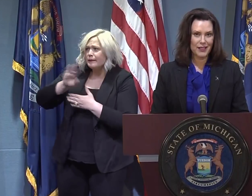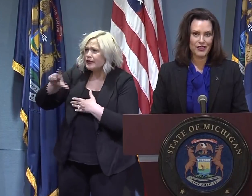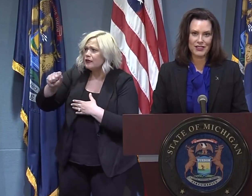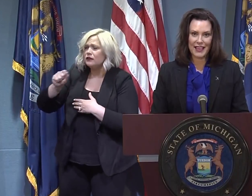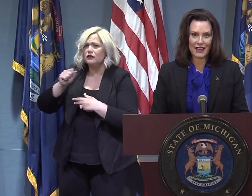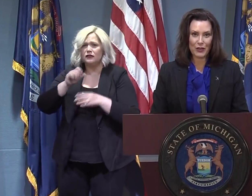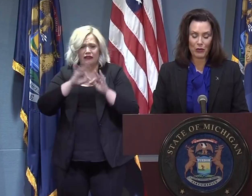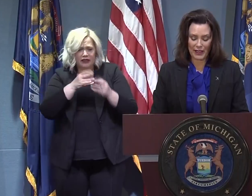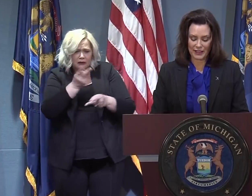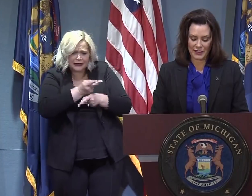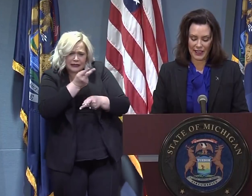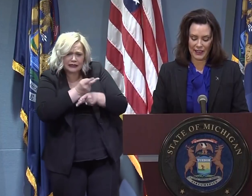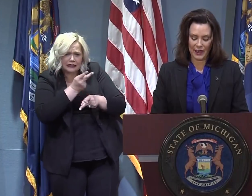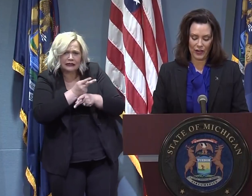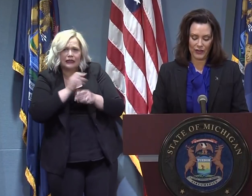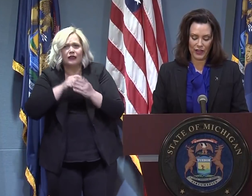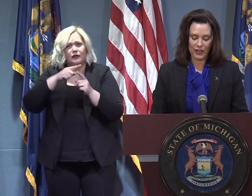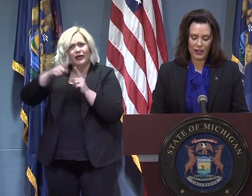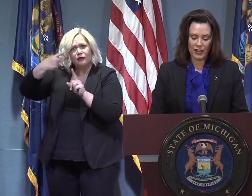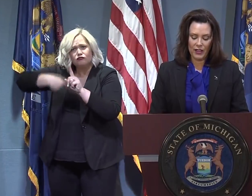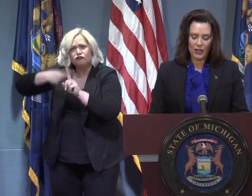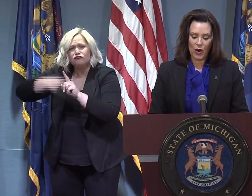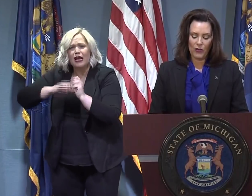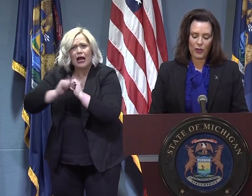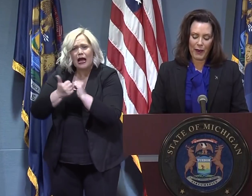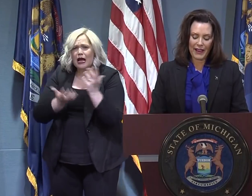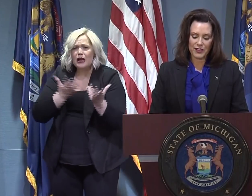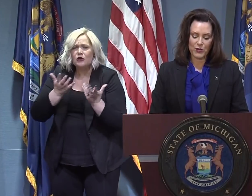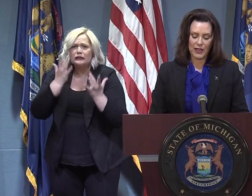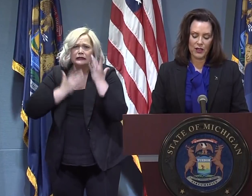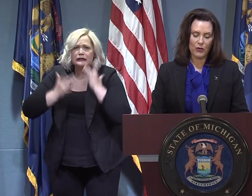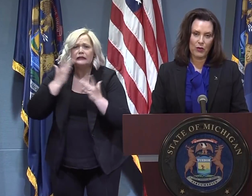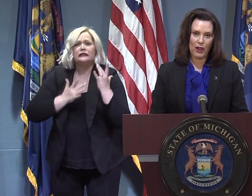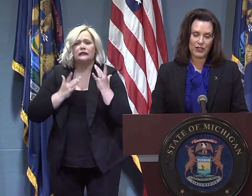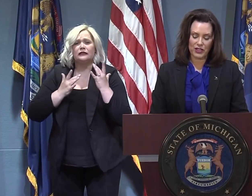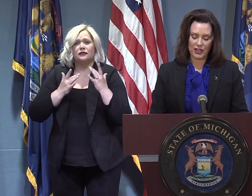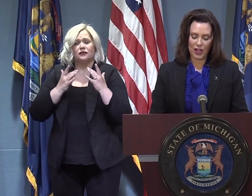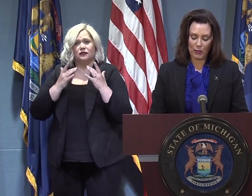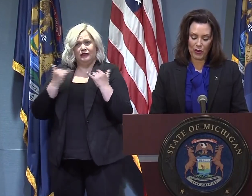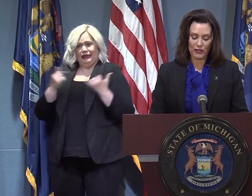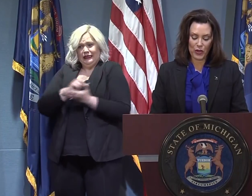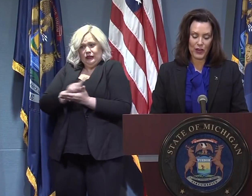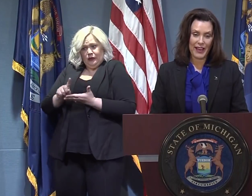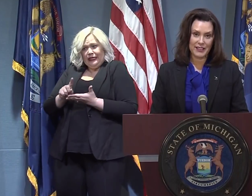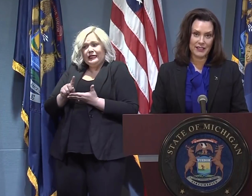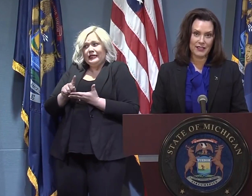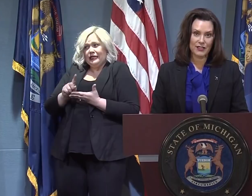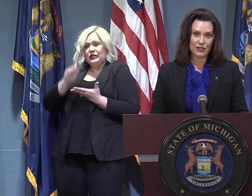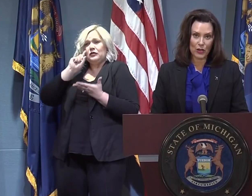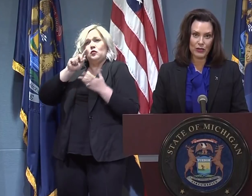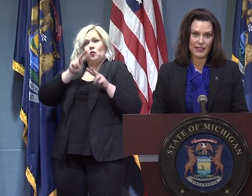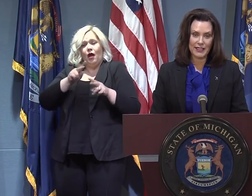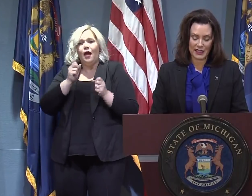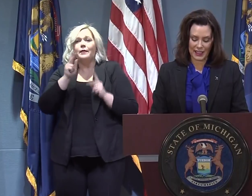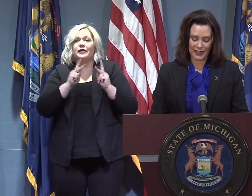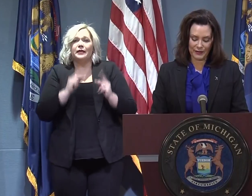I KNOW MANY PEOPLE ARE WORRIED ABOUT PAYING THEIR BILLS, TAKING CARE OF THEIR FAMILY, JUST GETTING THE RENT TAKEN CARE OF.